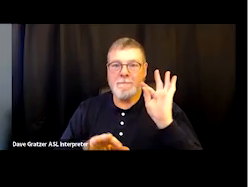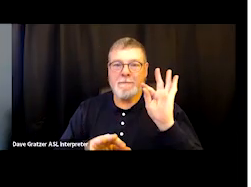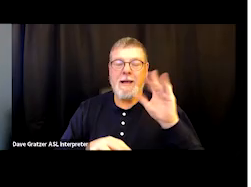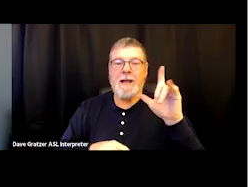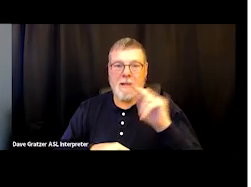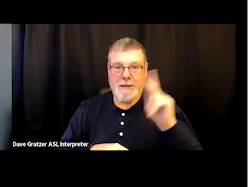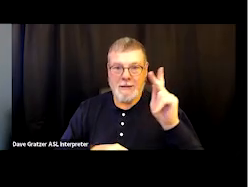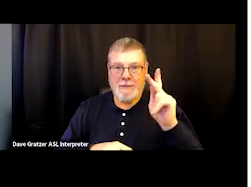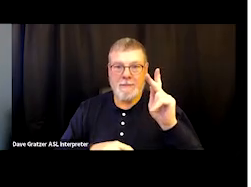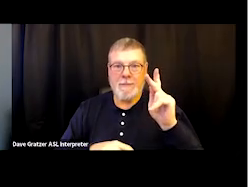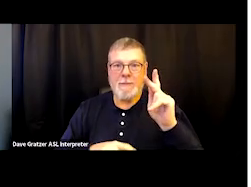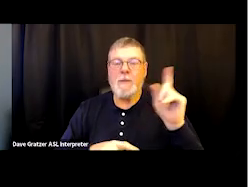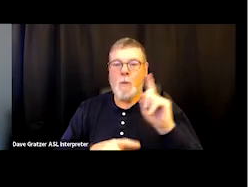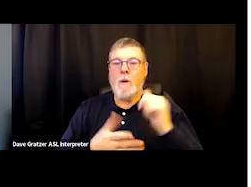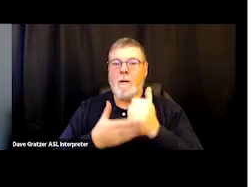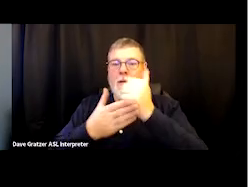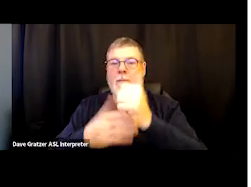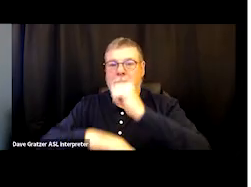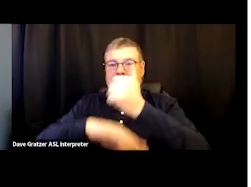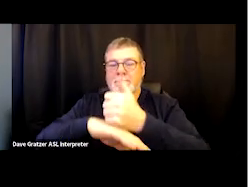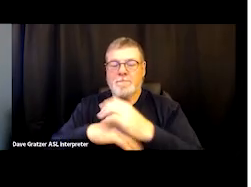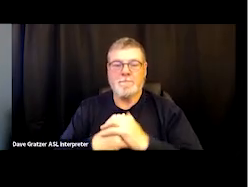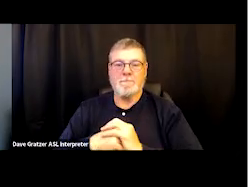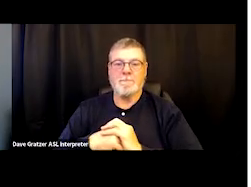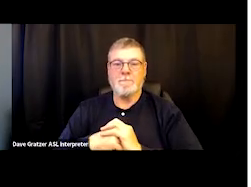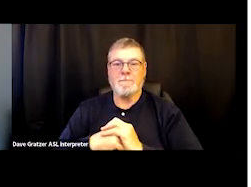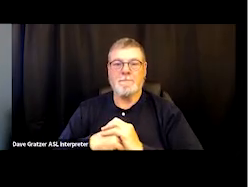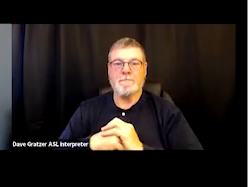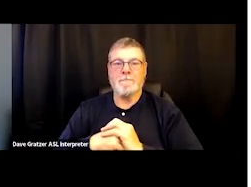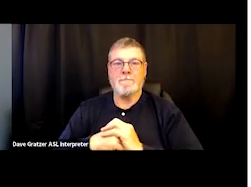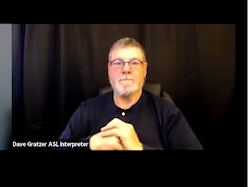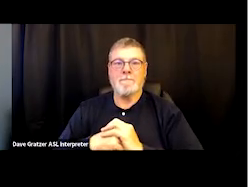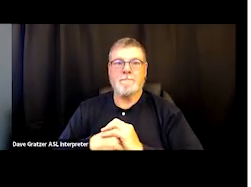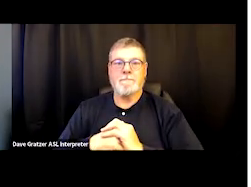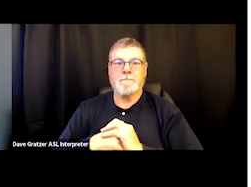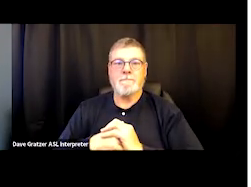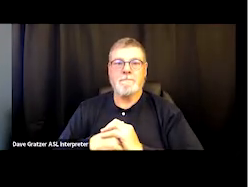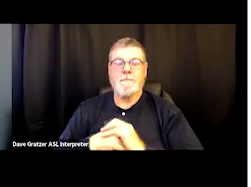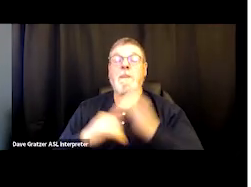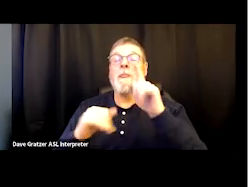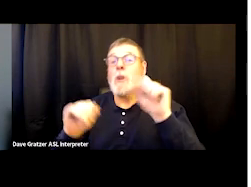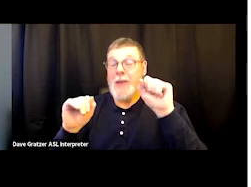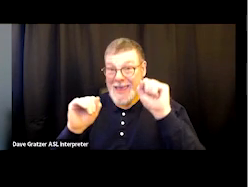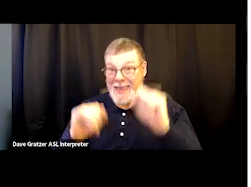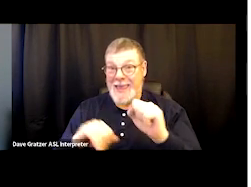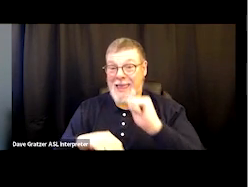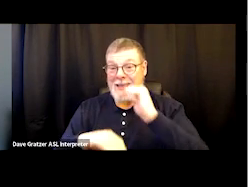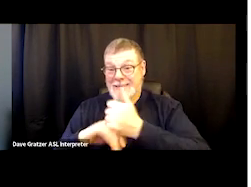where to help someone set up a my Social Security account. You can't set up the my Social Security account on behalf of the applicant though.